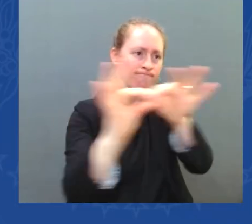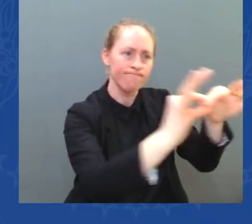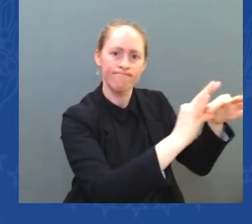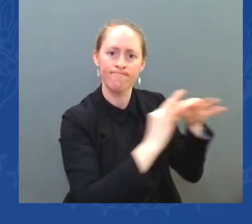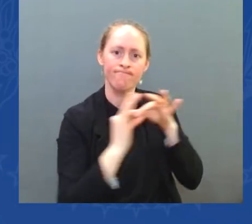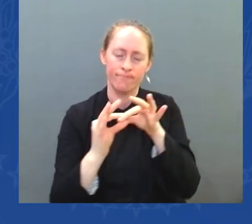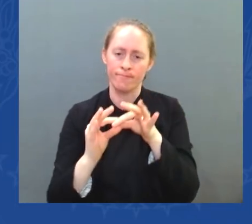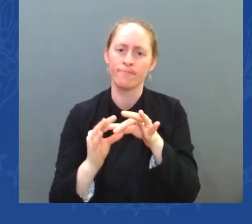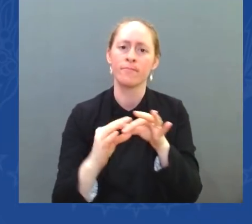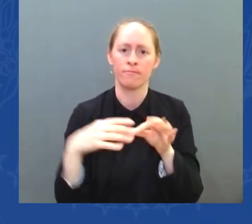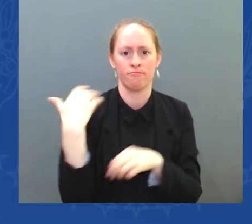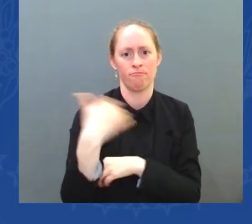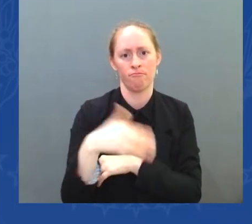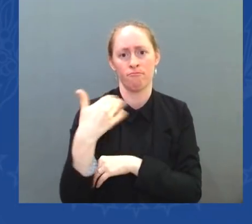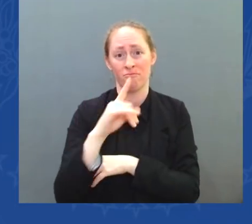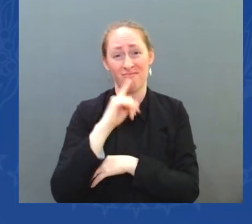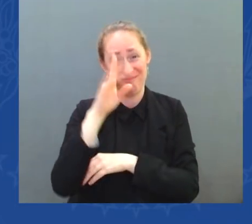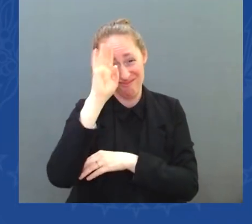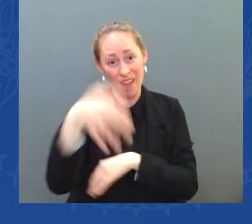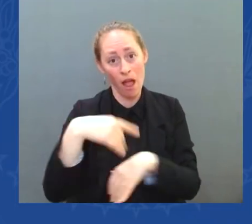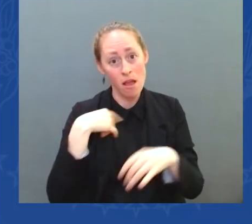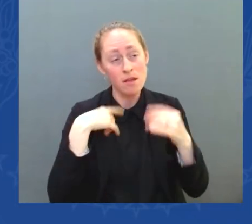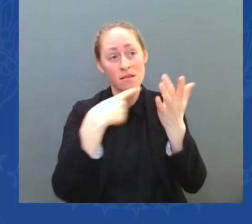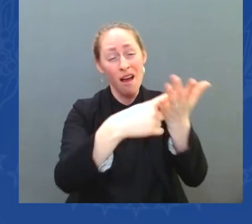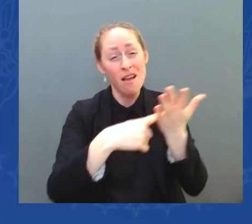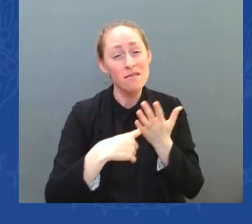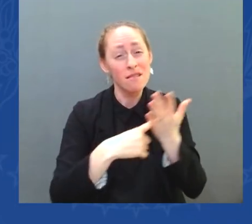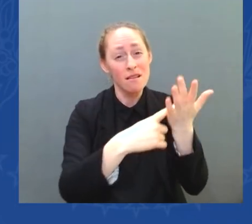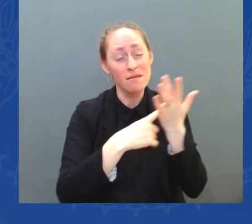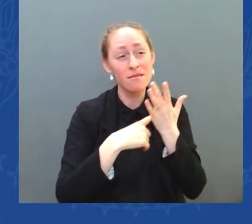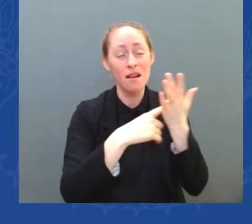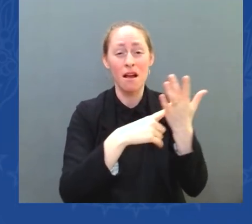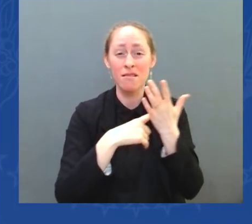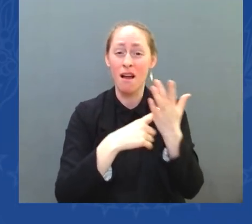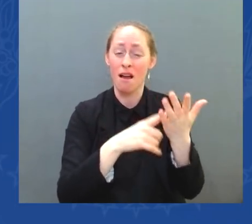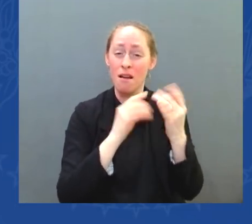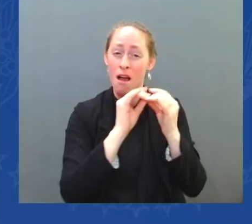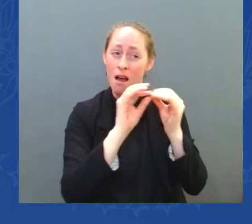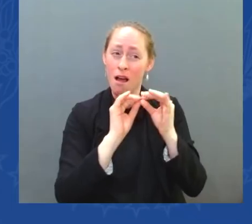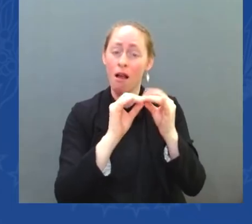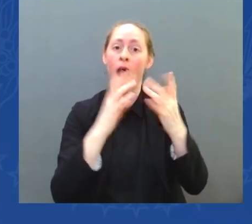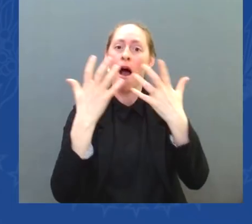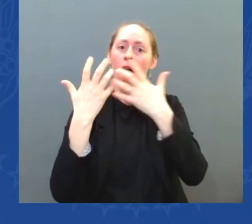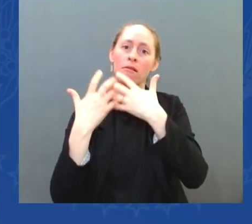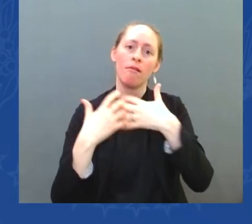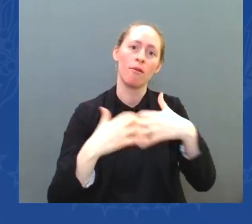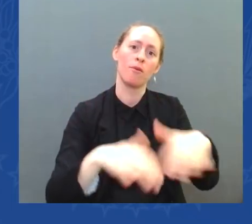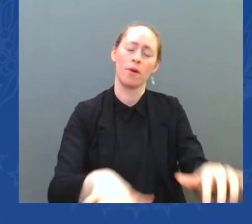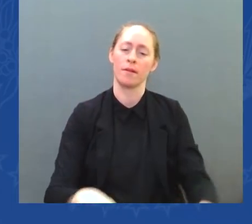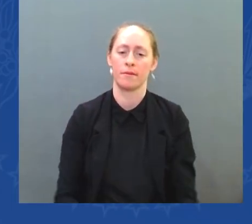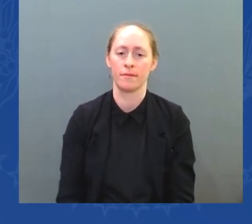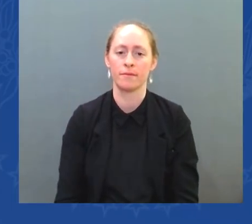trying to get them in on the deal. And shortly after I made the announcement, over 30 countries agreed to release